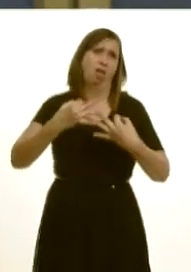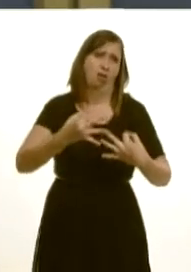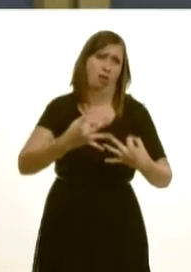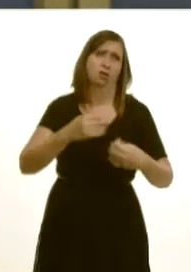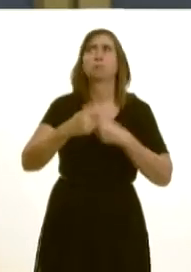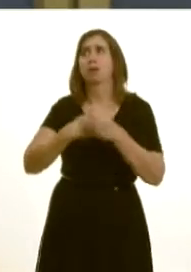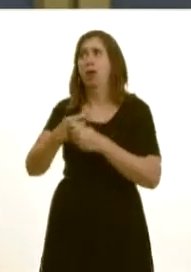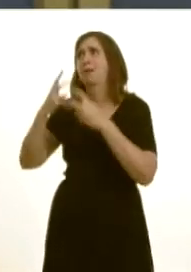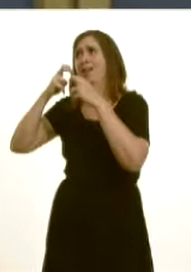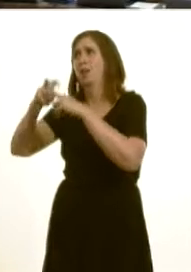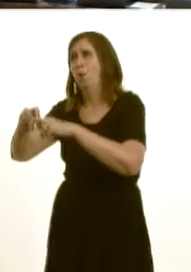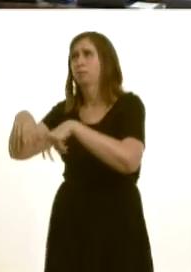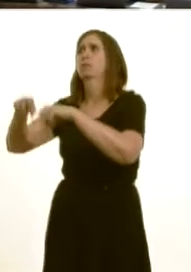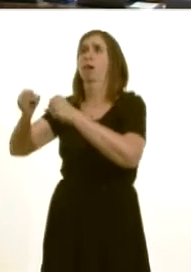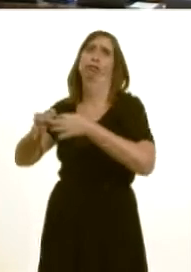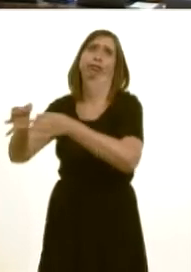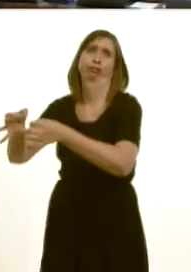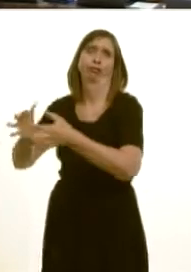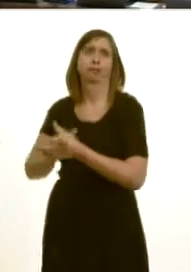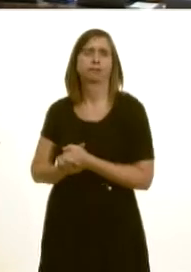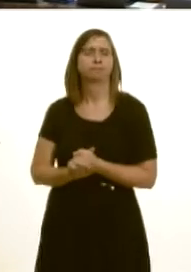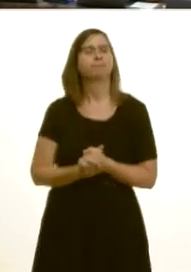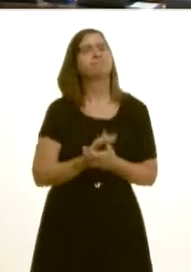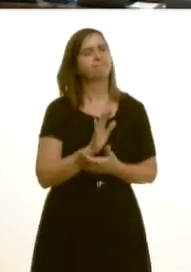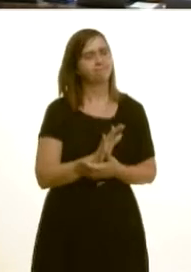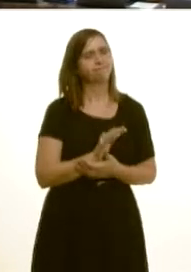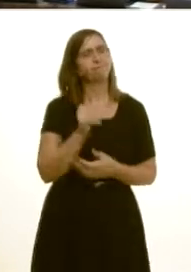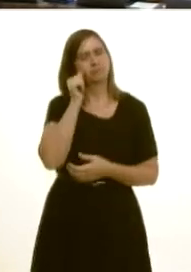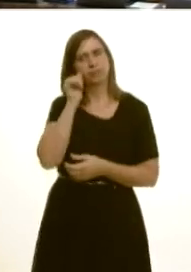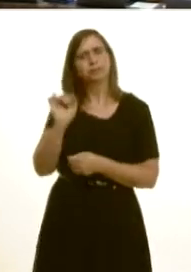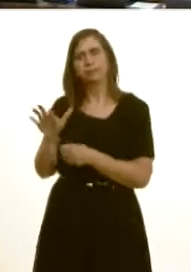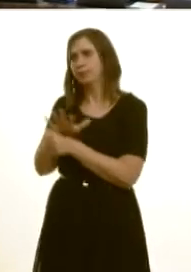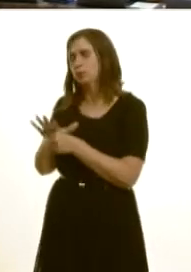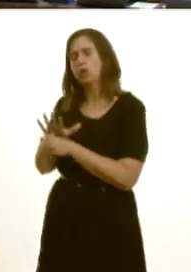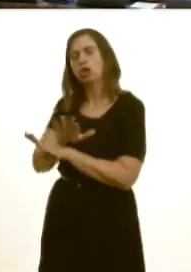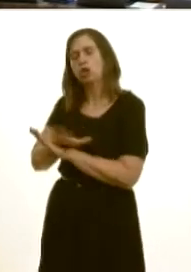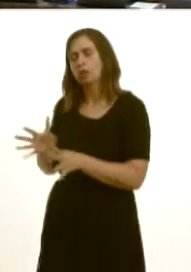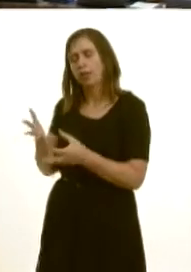Carwyn Jones: We have to make it clear that such events are unacceptable. That much has